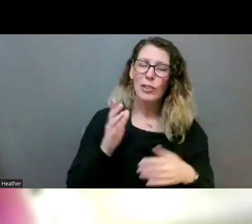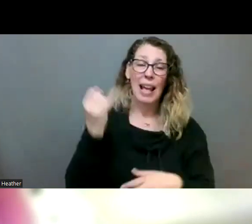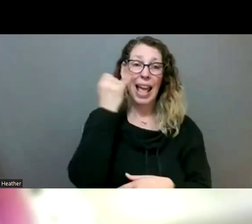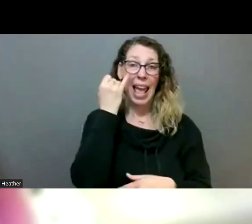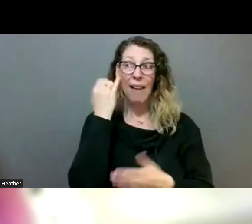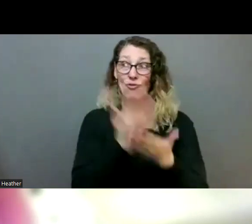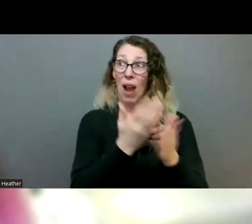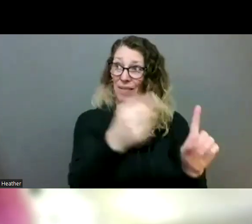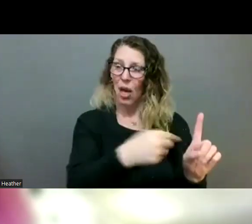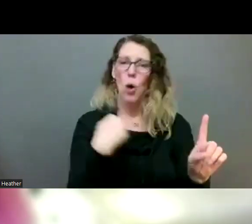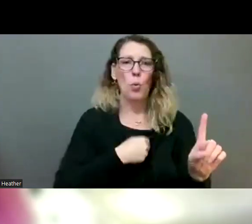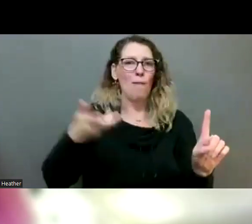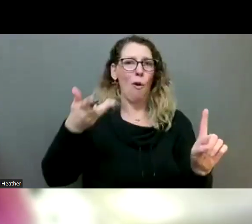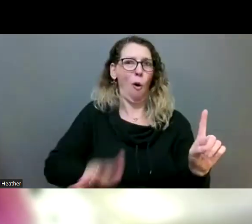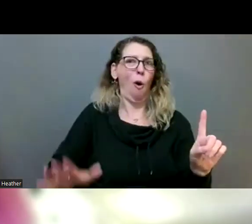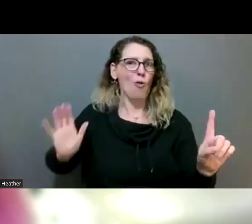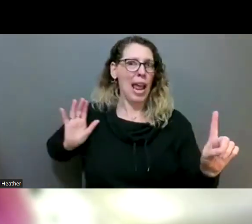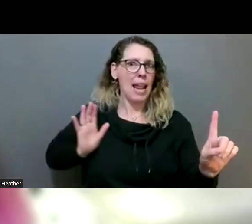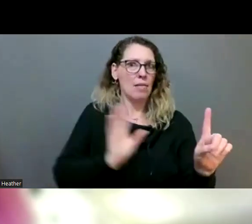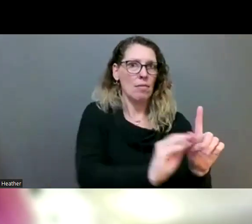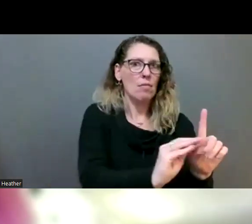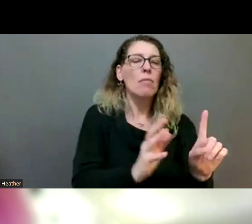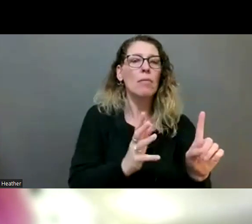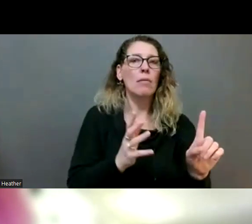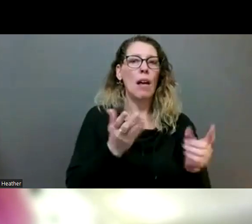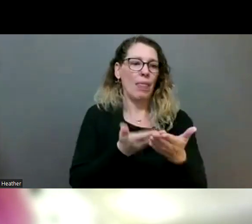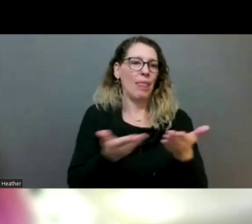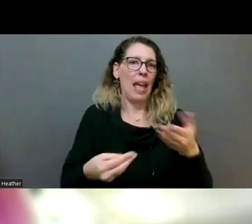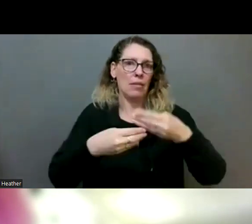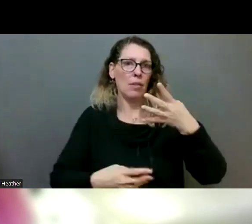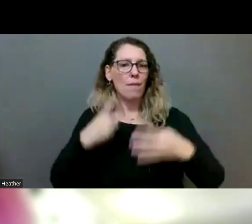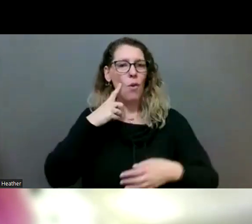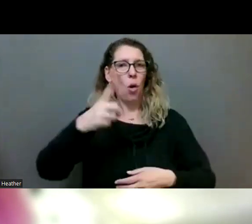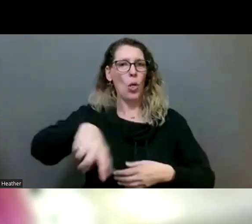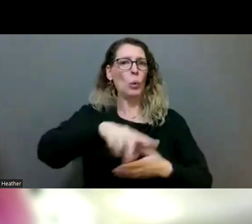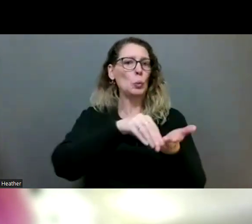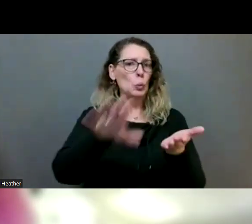we've already had that that row of menu of options for these students so we can get there.